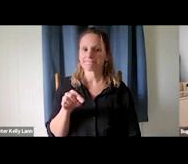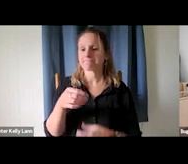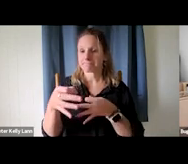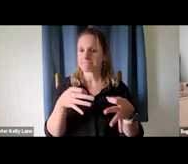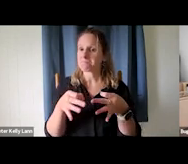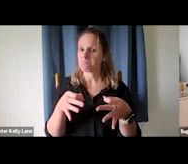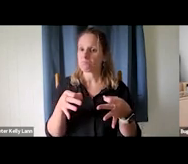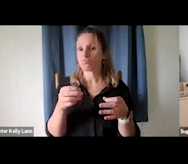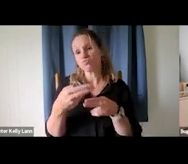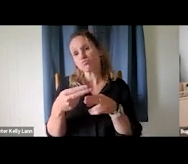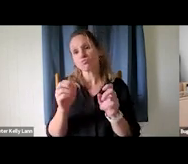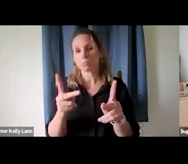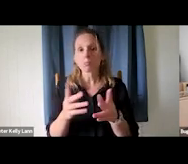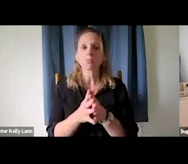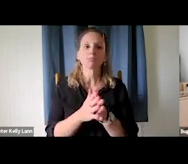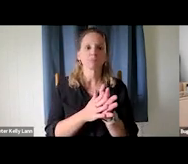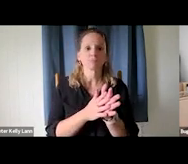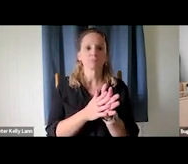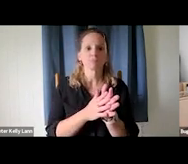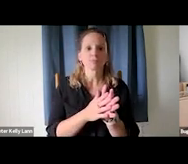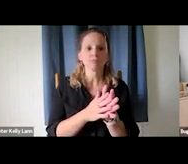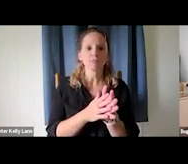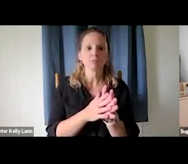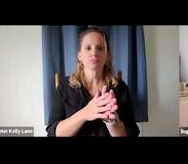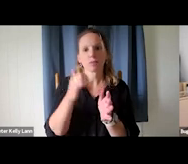It's pretty short. It says what the daily intake is,